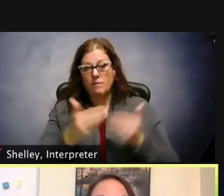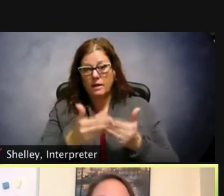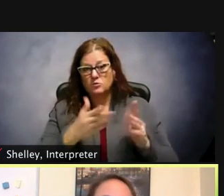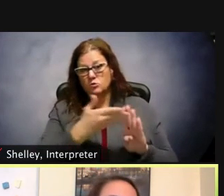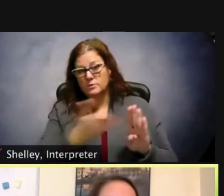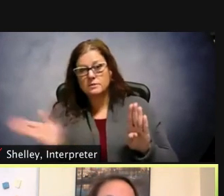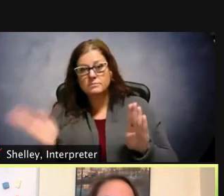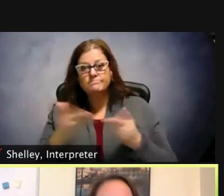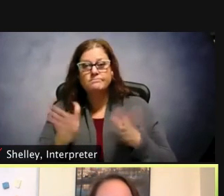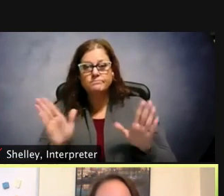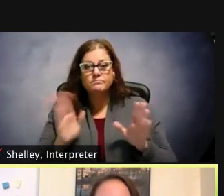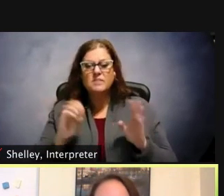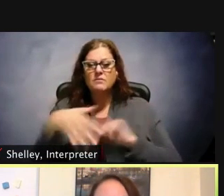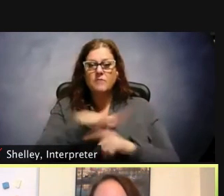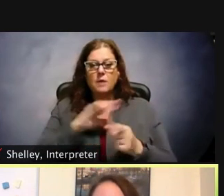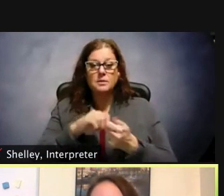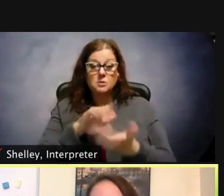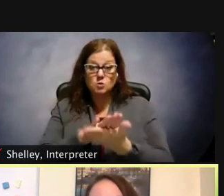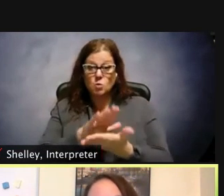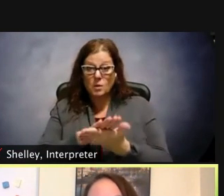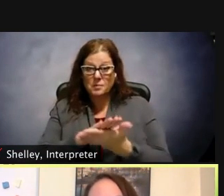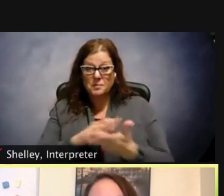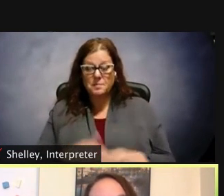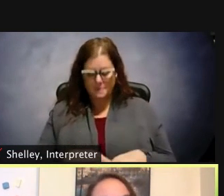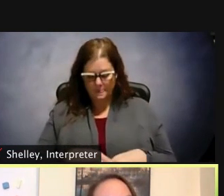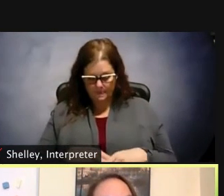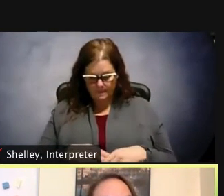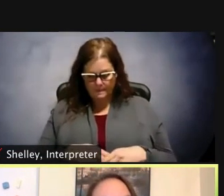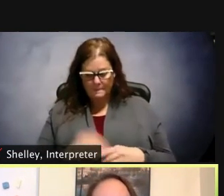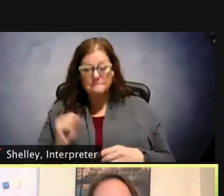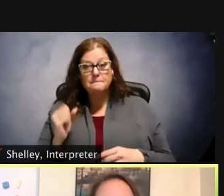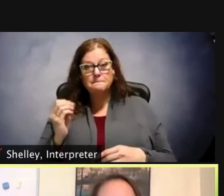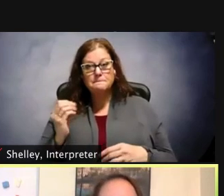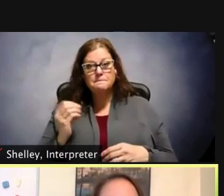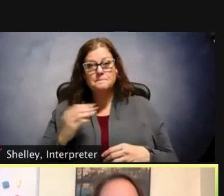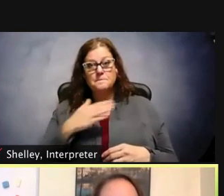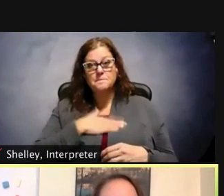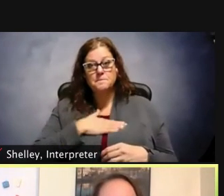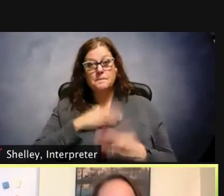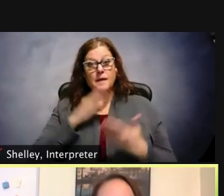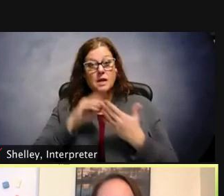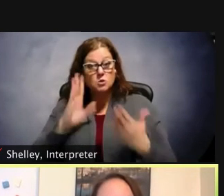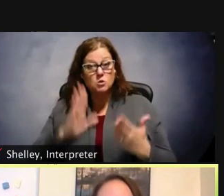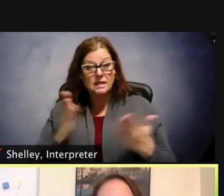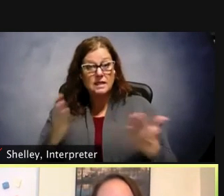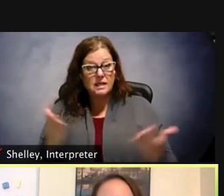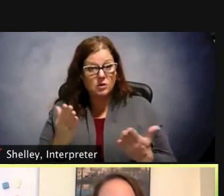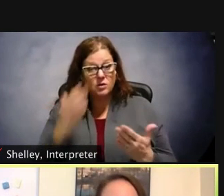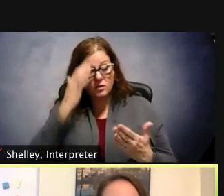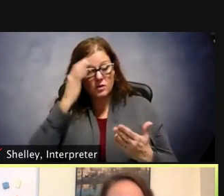and environments in the school. So my student here... Let me pop back over here...